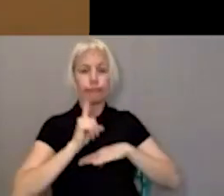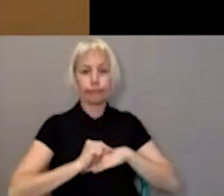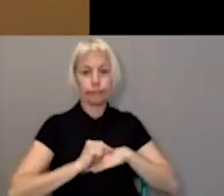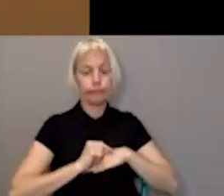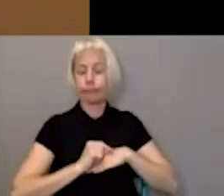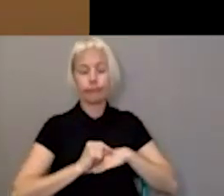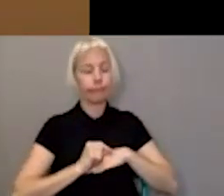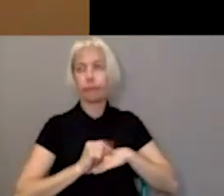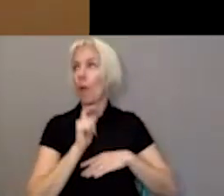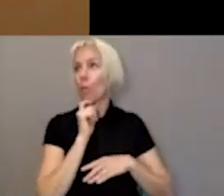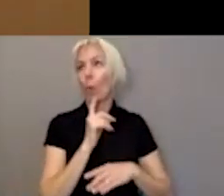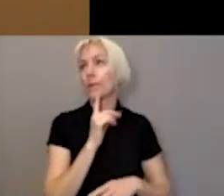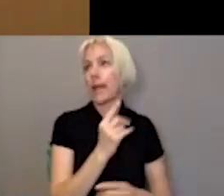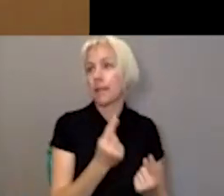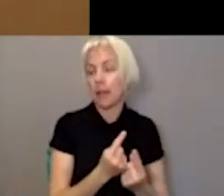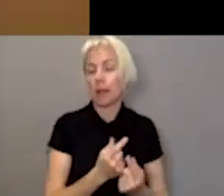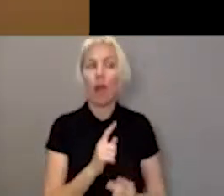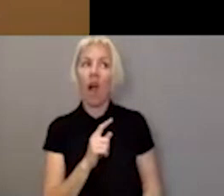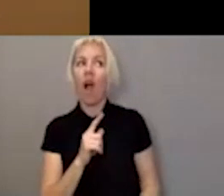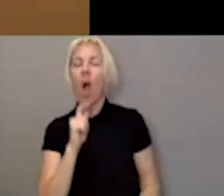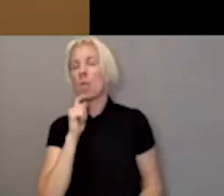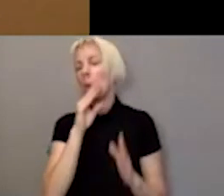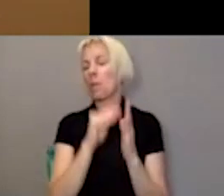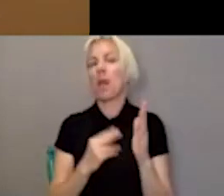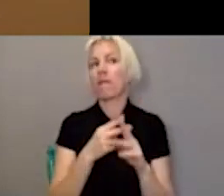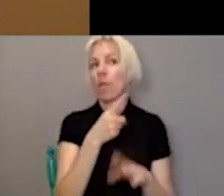I think it's natural to feel like that. I think we all do at some point in time. But